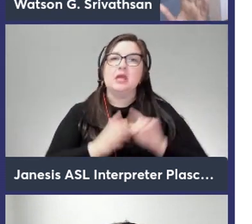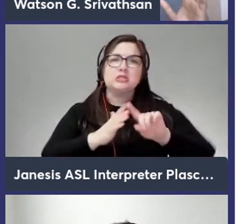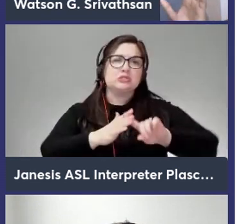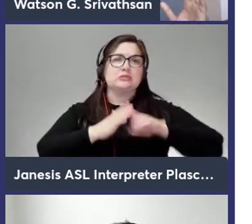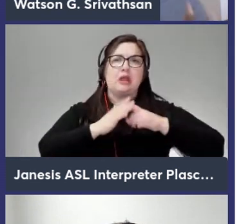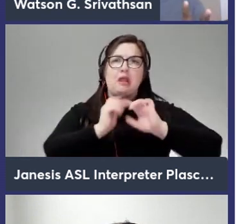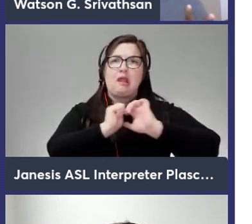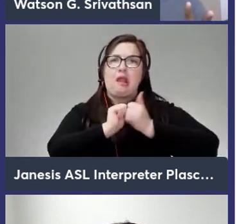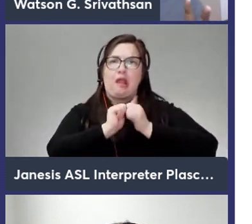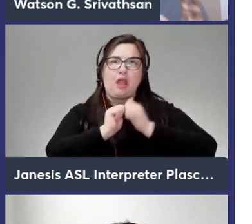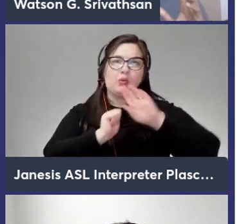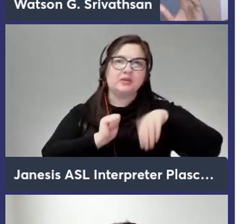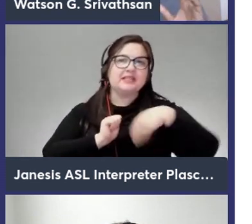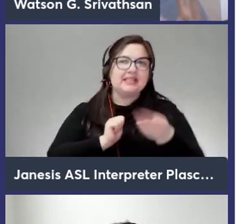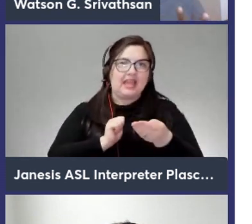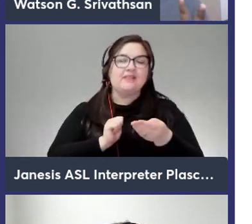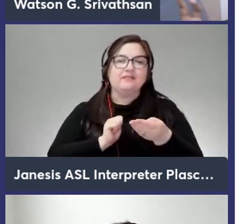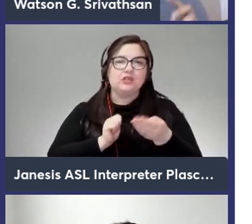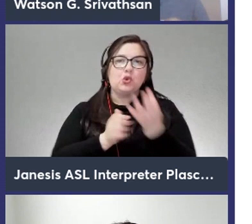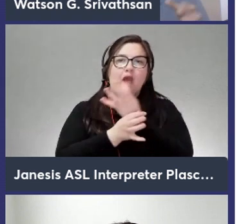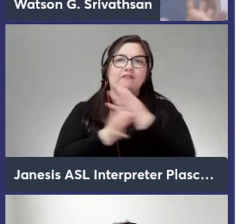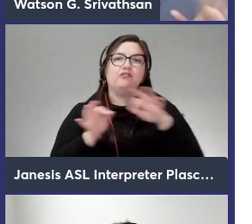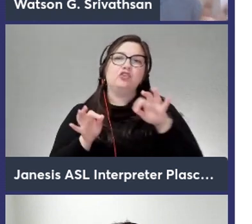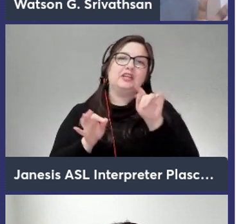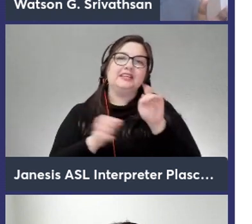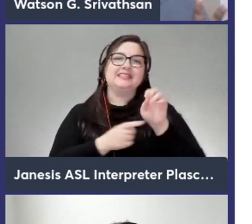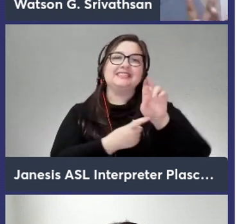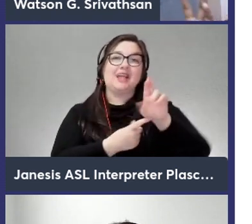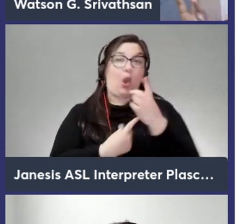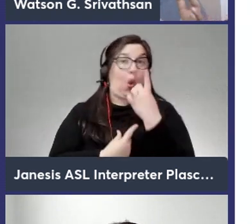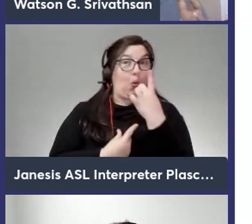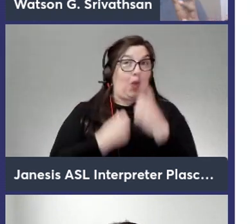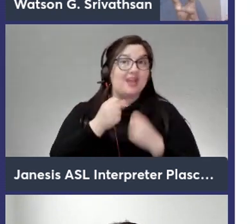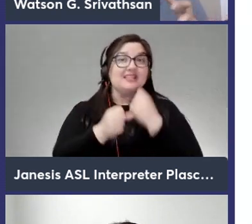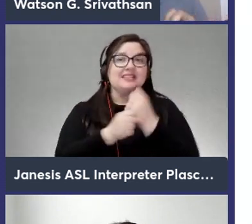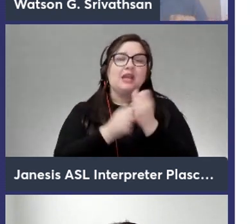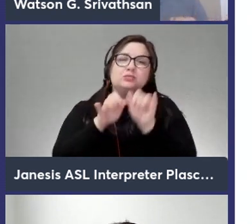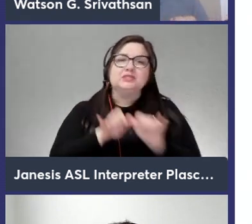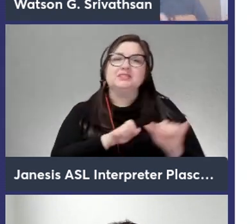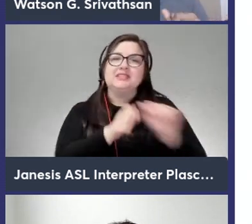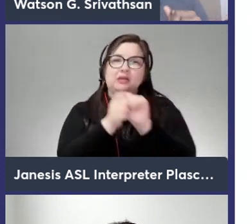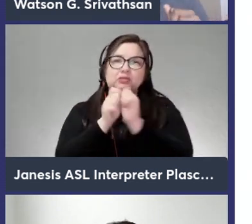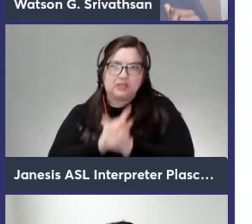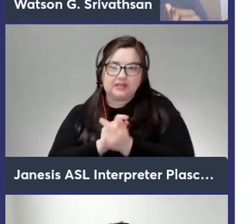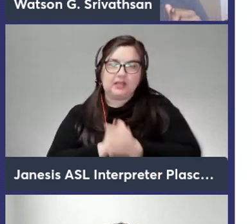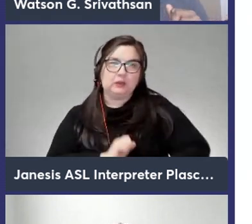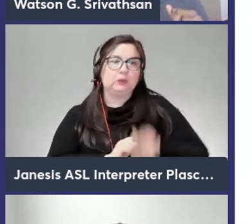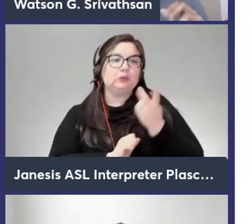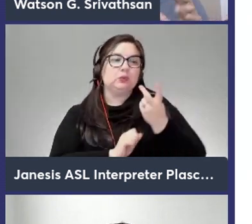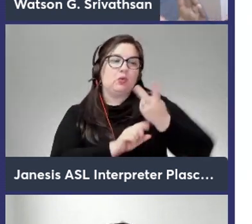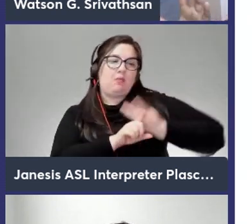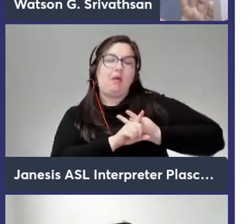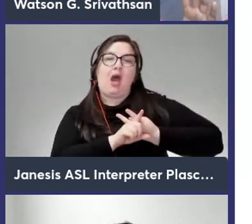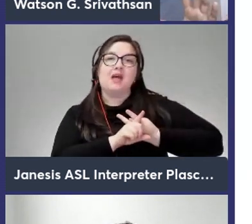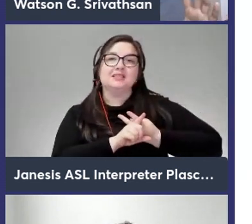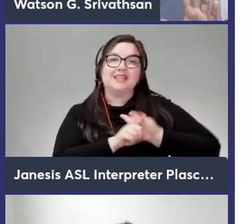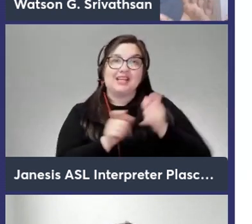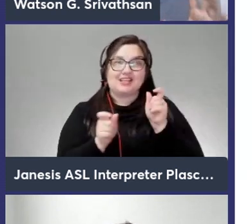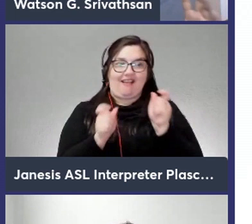we give you a free tier for one year in standard translation and two months in customized translation, where you can try